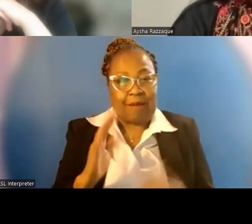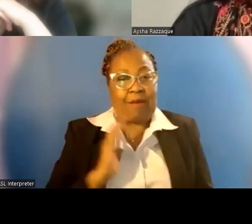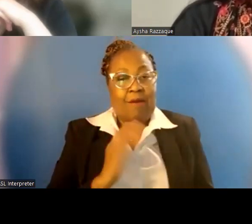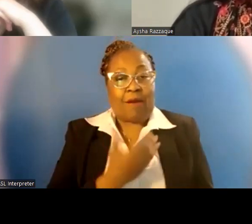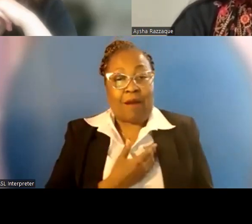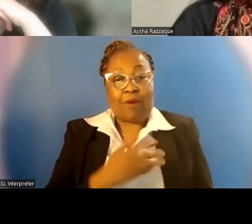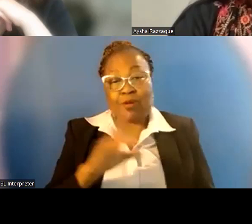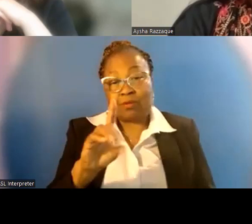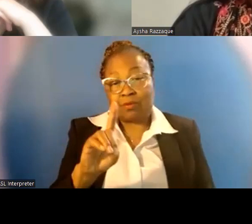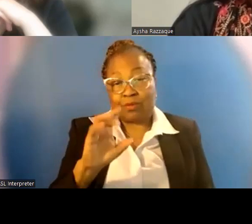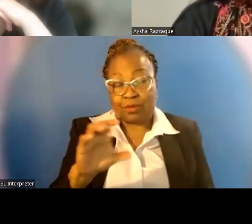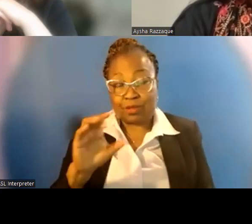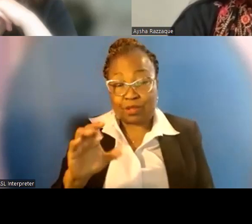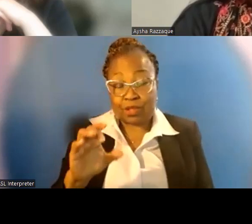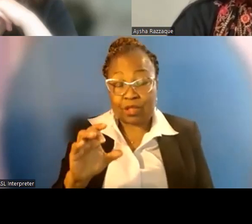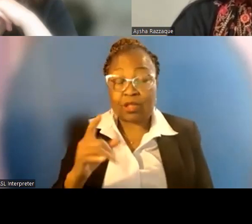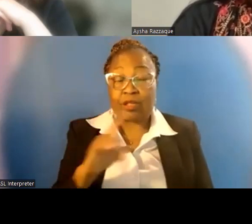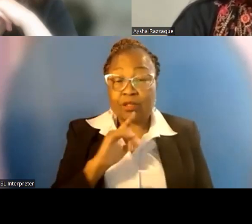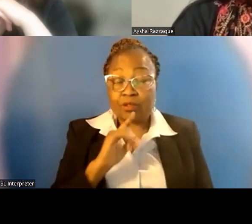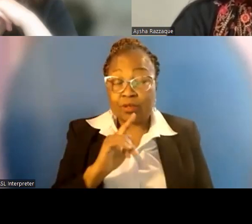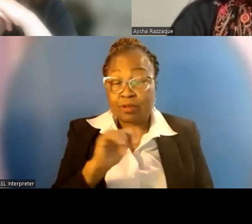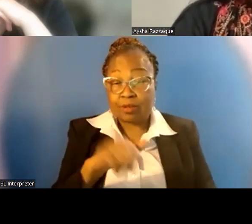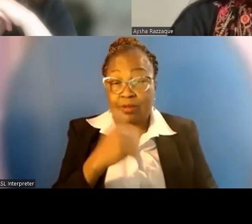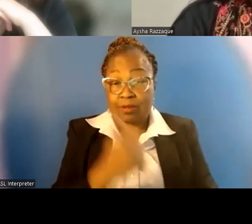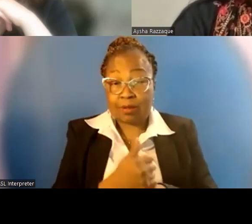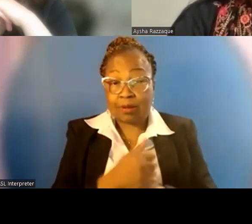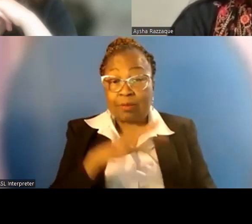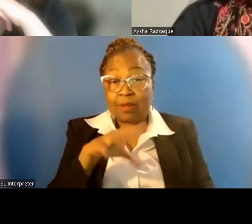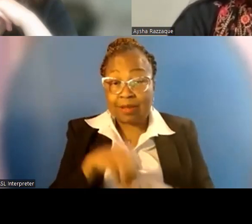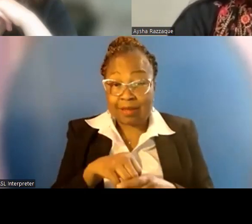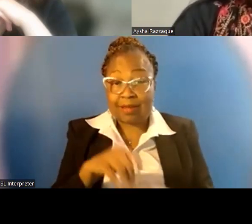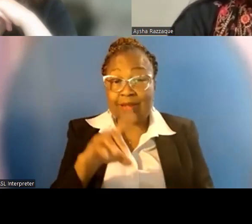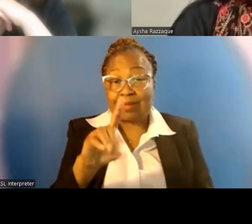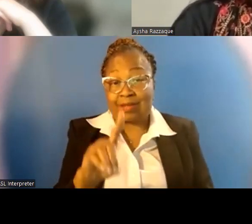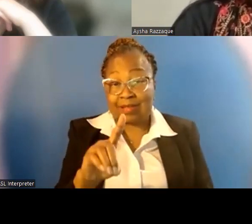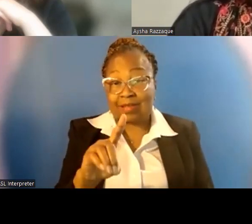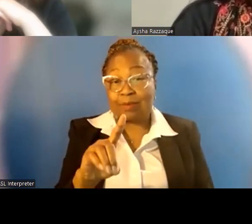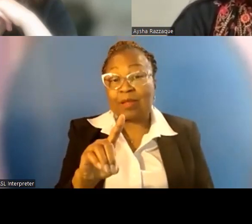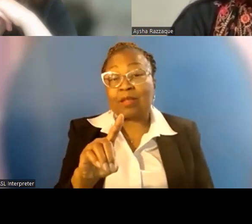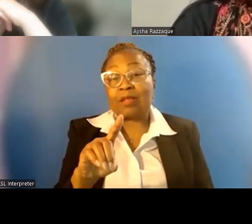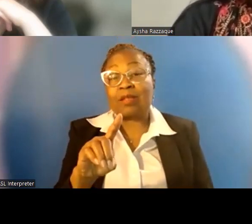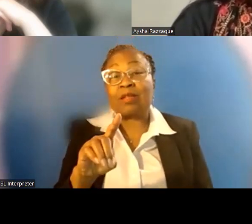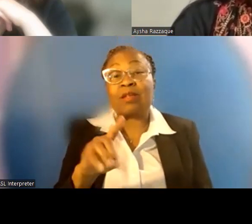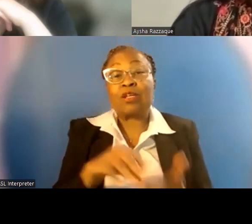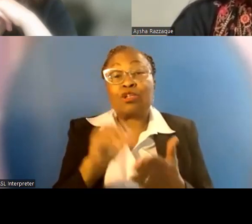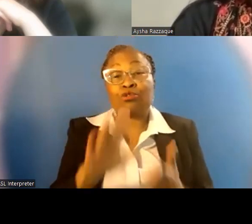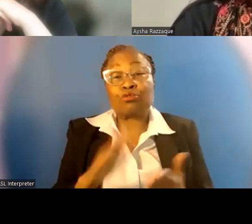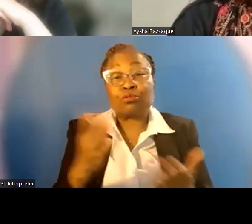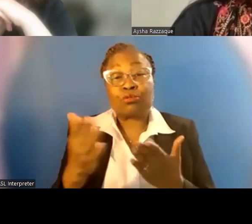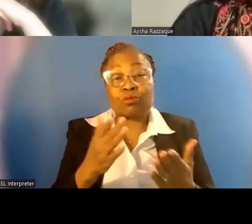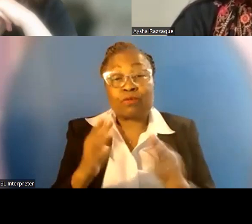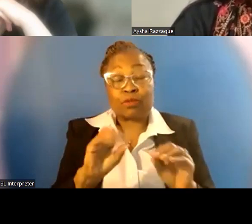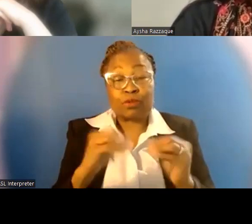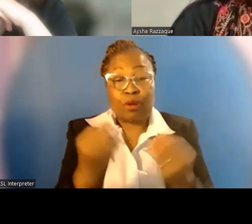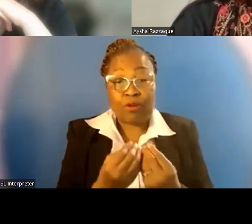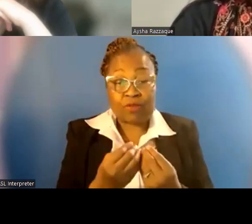which is located in our disability services office because of monetary funds that we were given